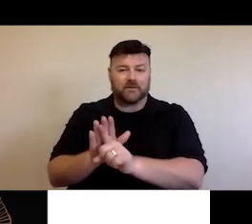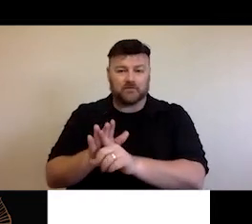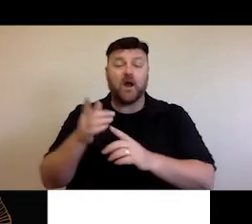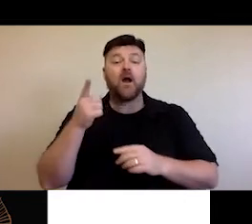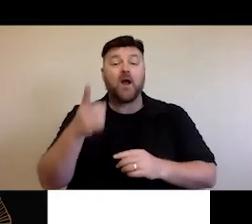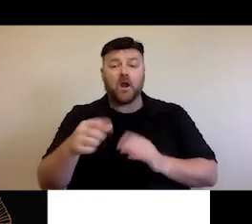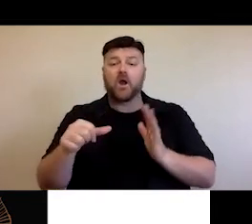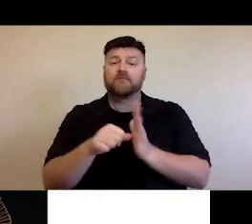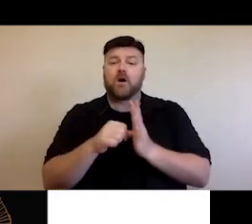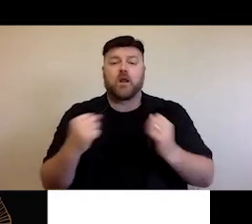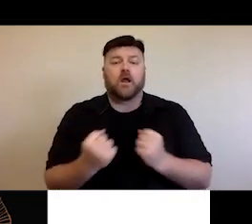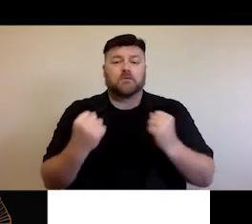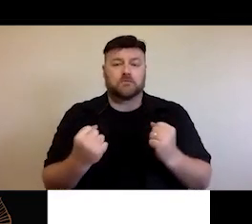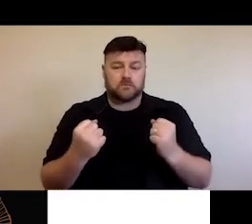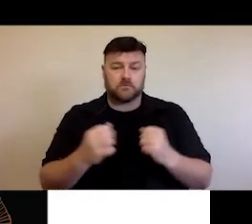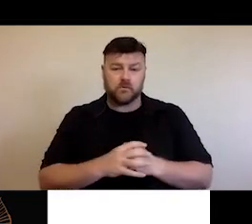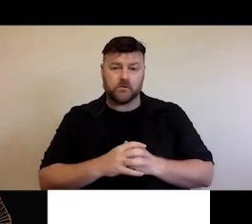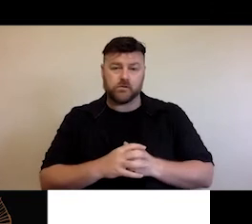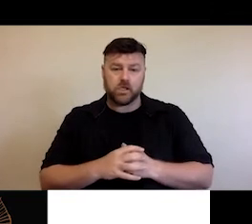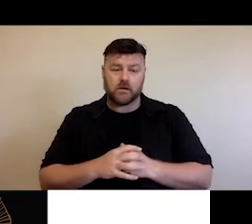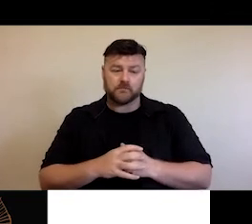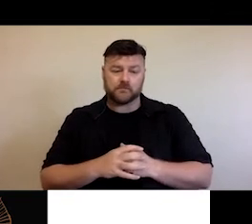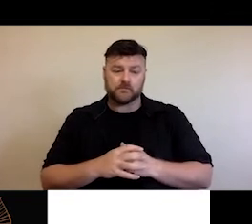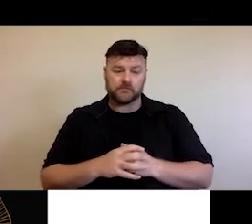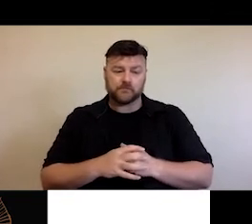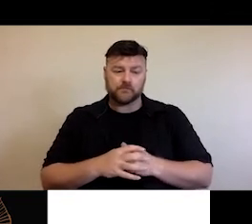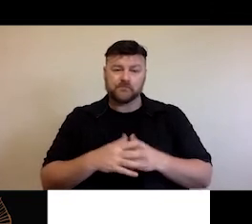I'm showing you this as an example so you can, to help us just